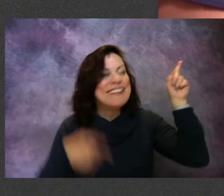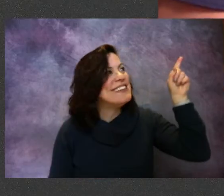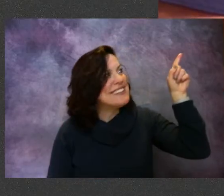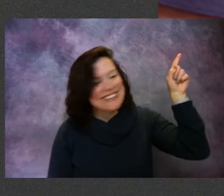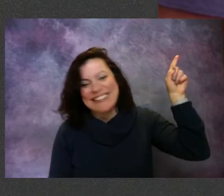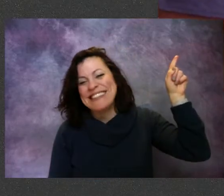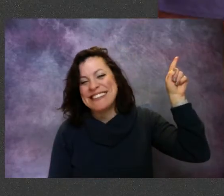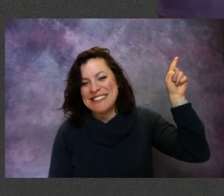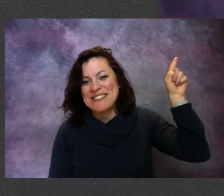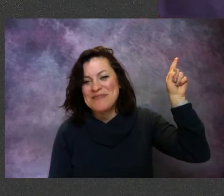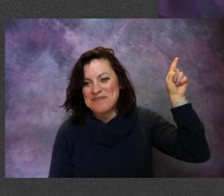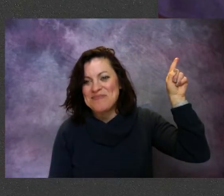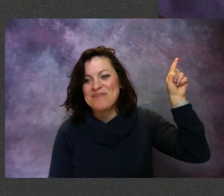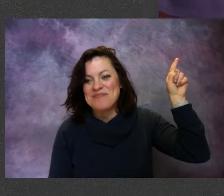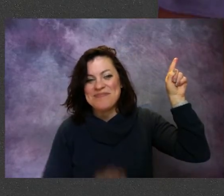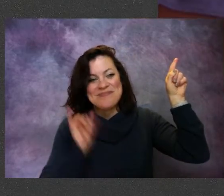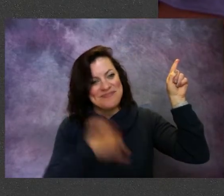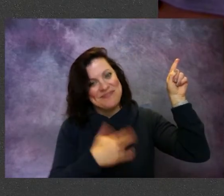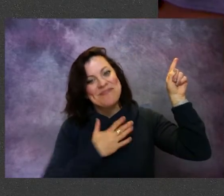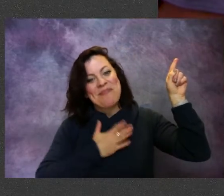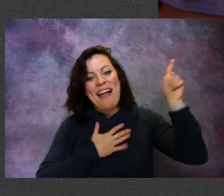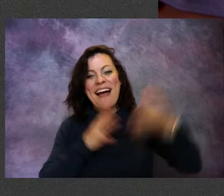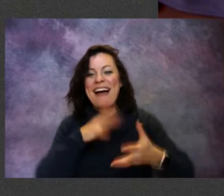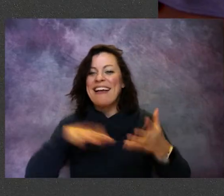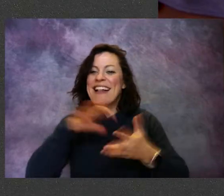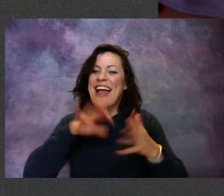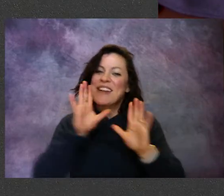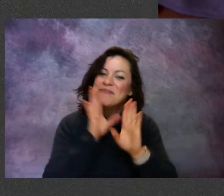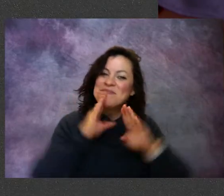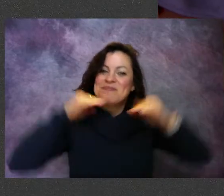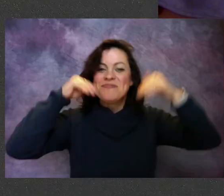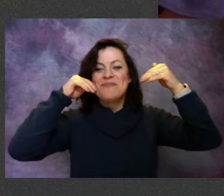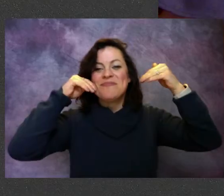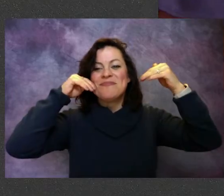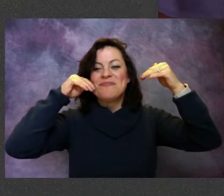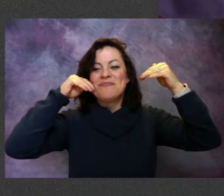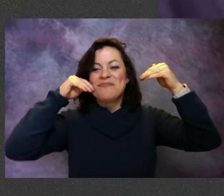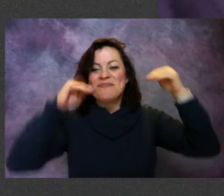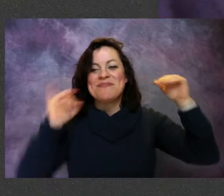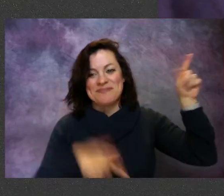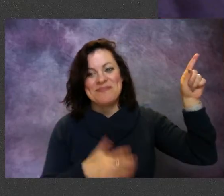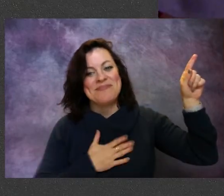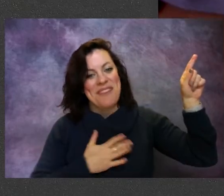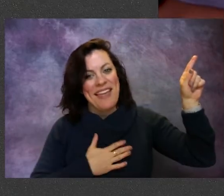because my cloud is sunny. That's how sunny weather makes me feel. It makes me feel happy.